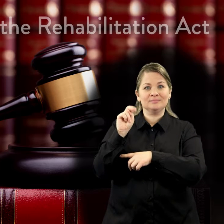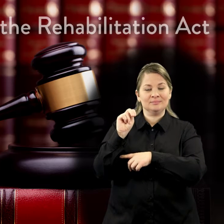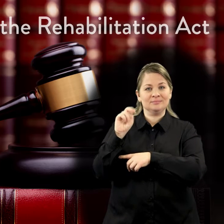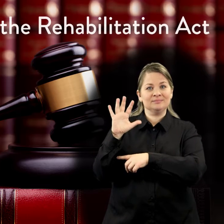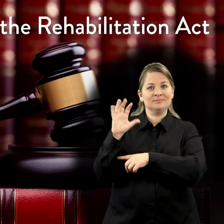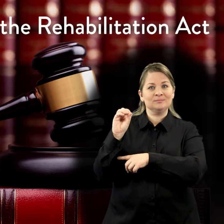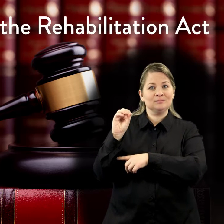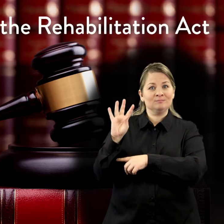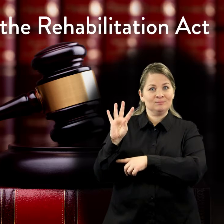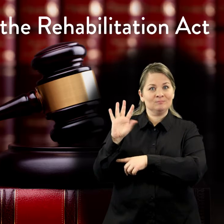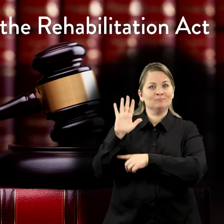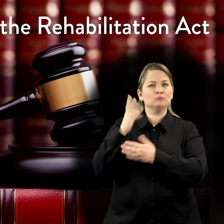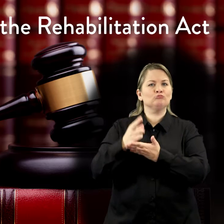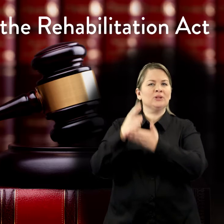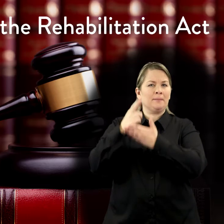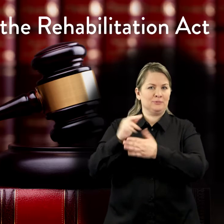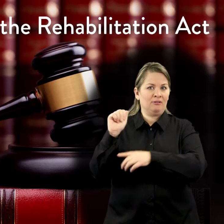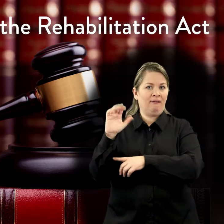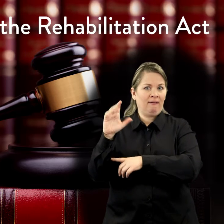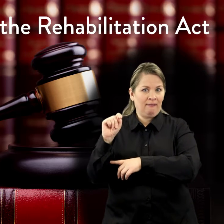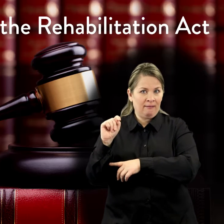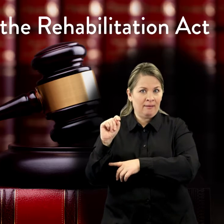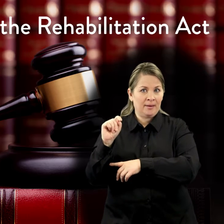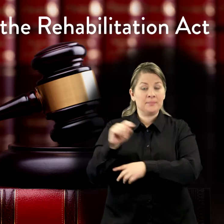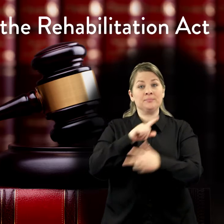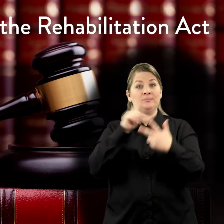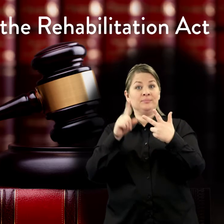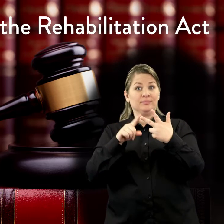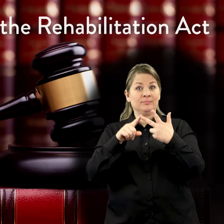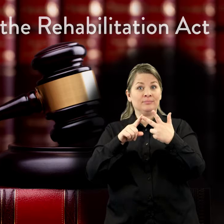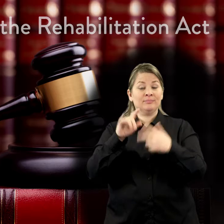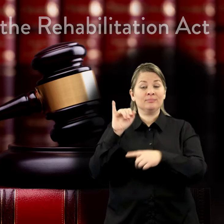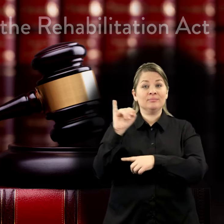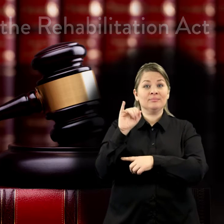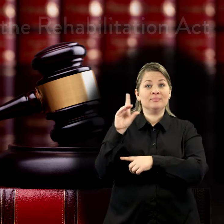Section 504 of the Rehabilitation Act,